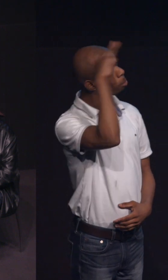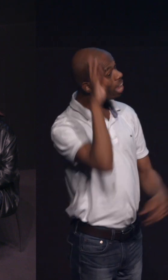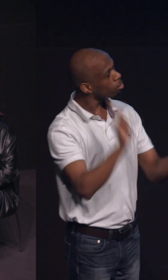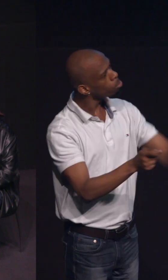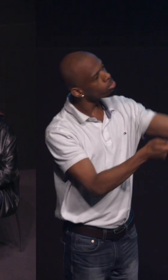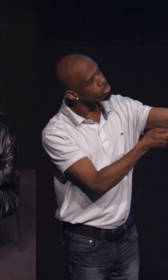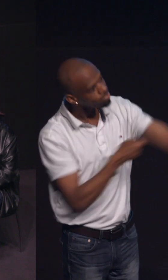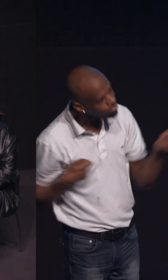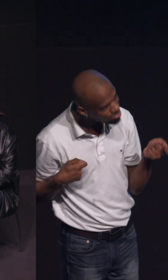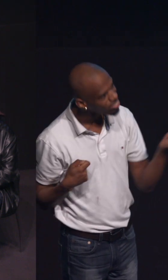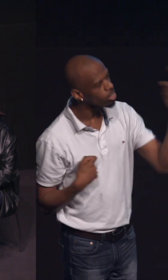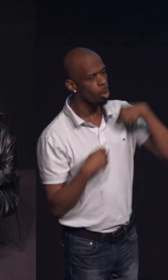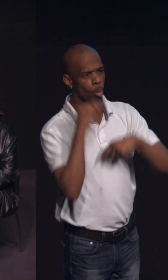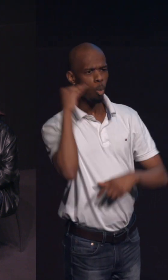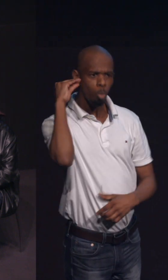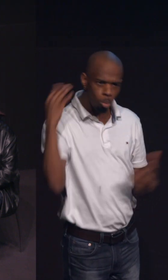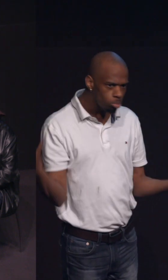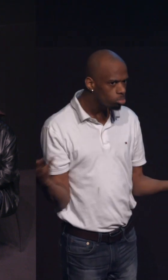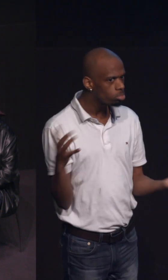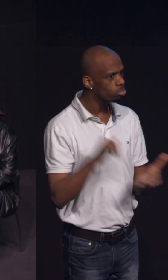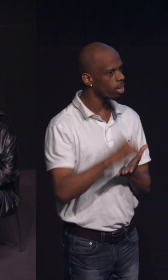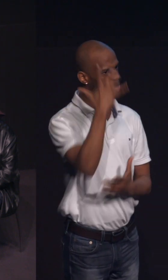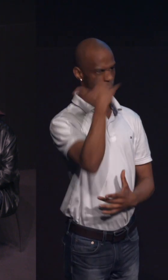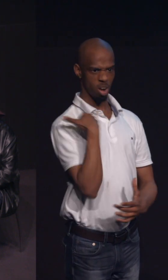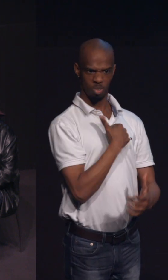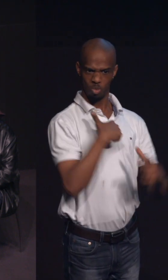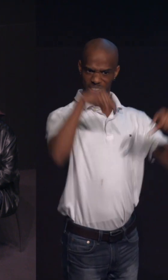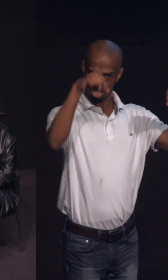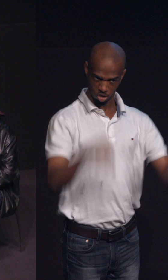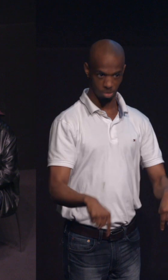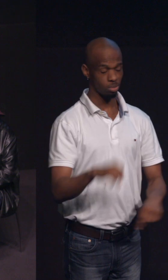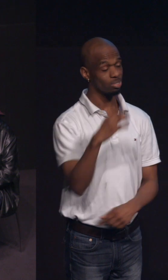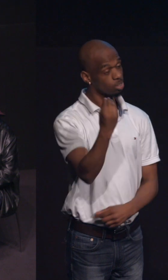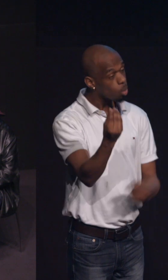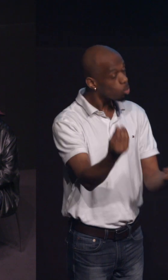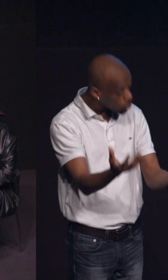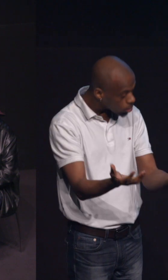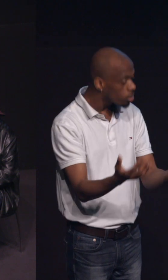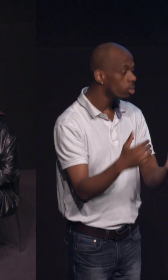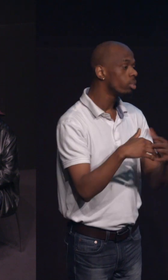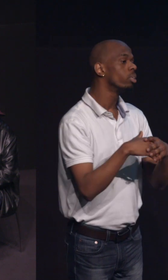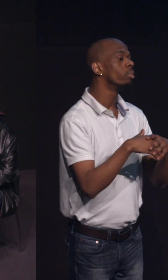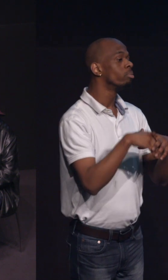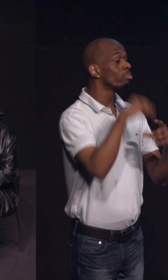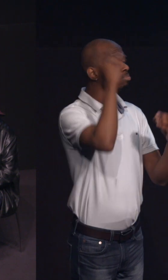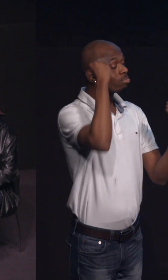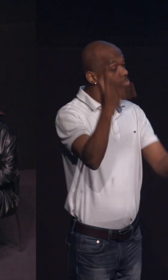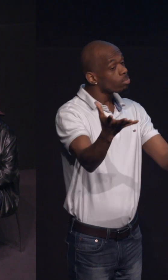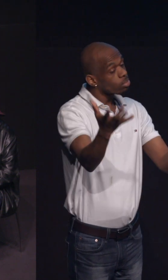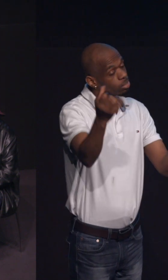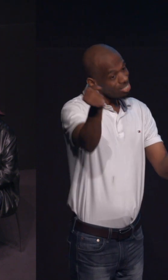Pandora: And learn who you are. And it happens to be an environmental education center